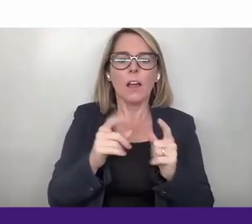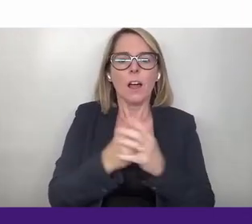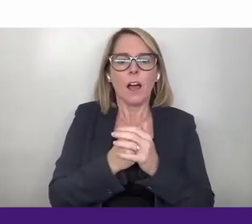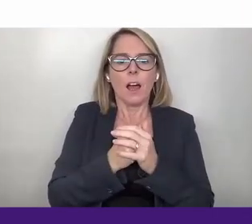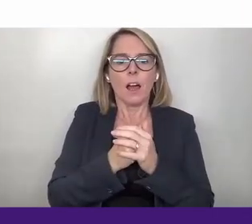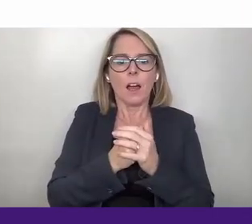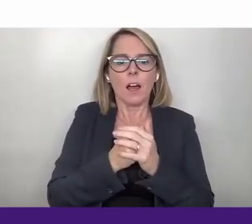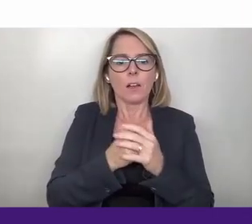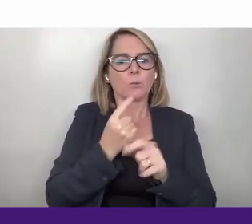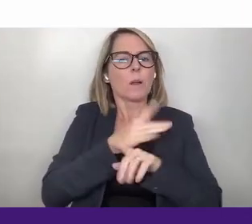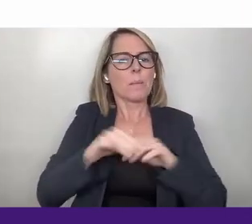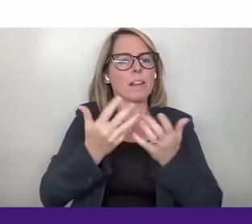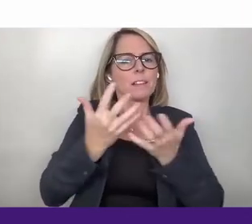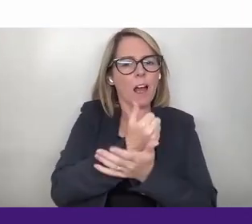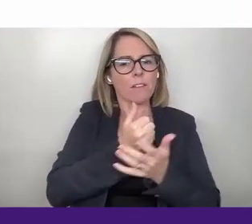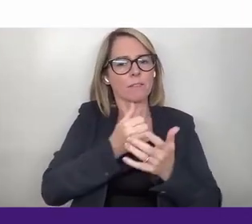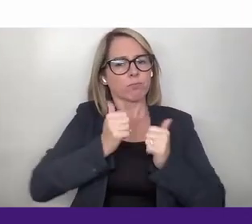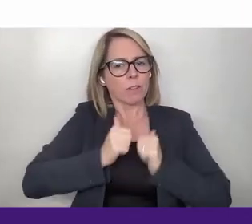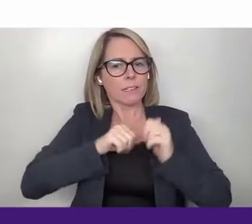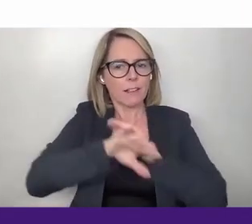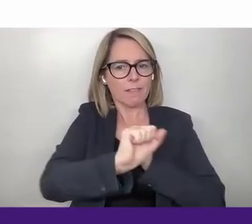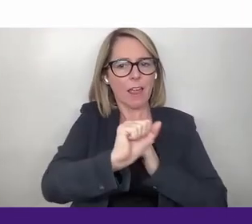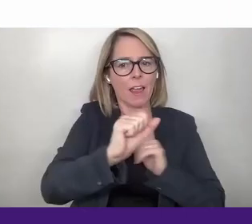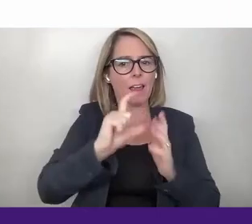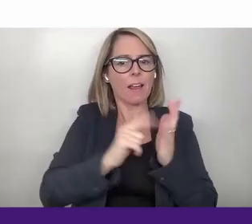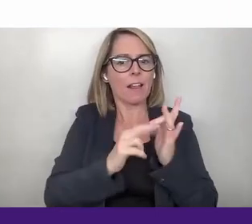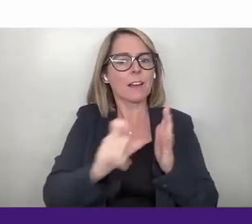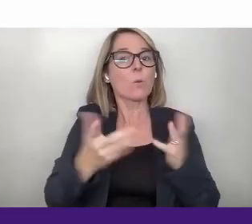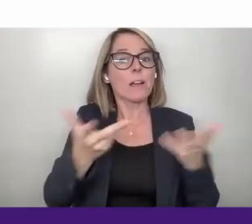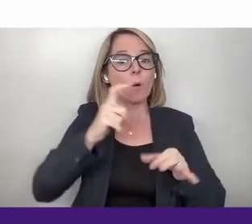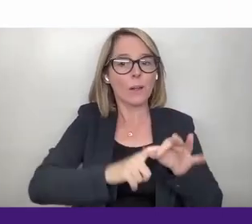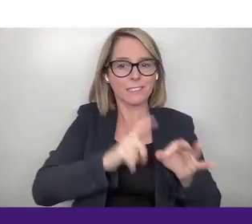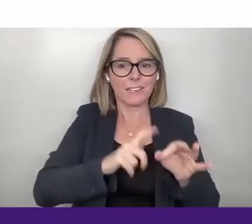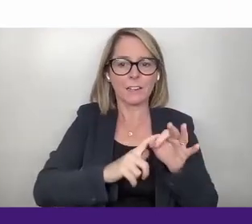that can help people meet their health goals by meeting people where they are at. After that,